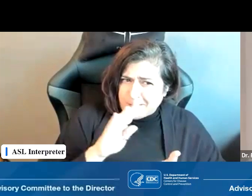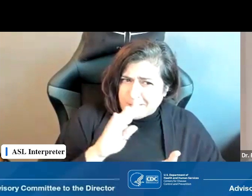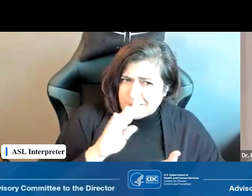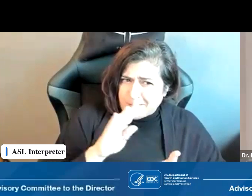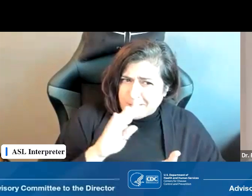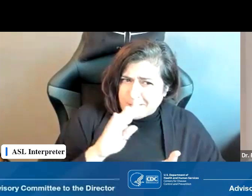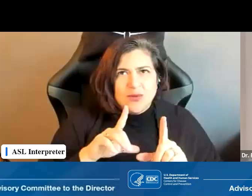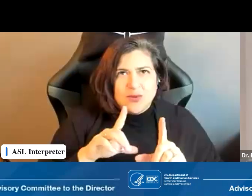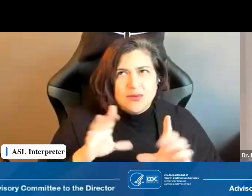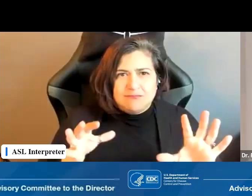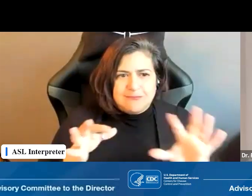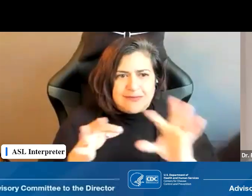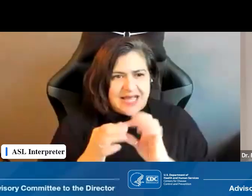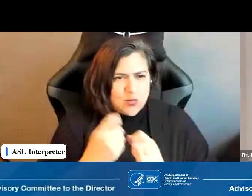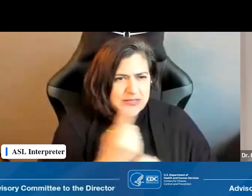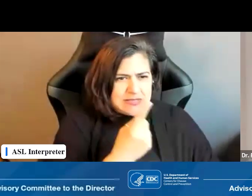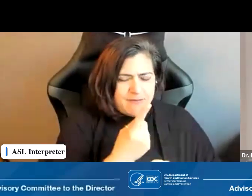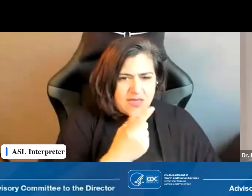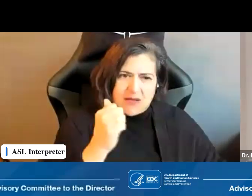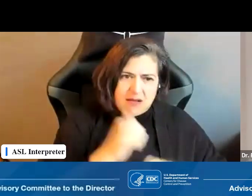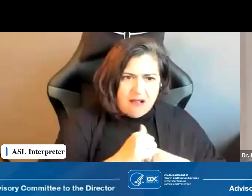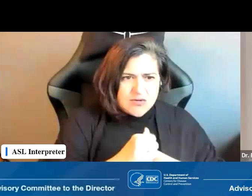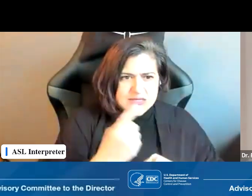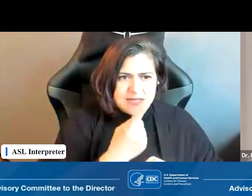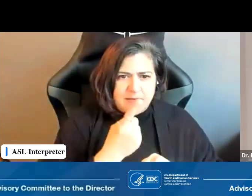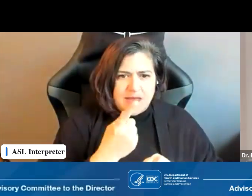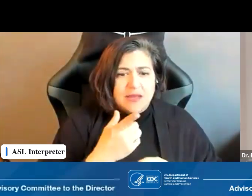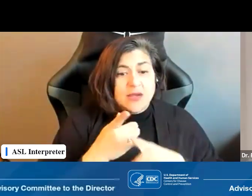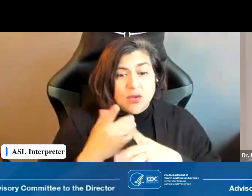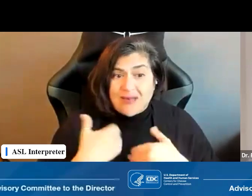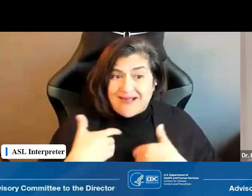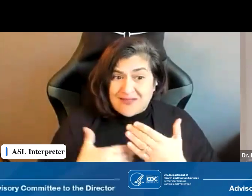You go to tie to something, whether you have new health equity measures or not,